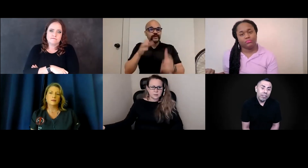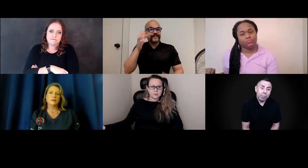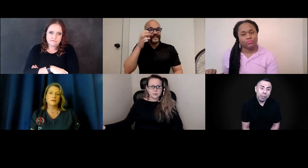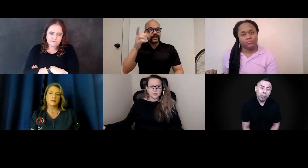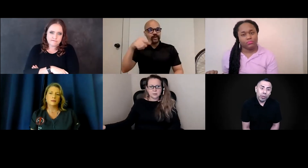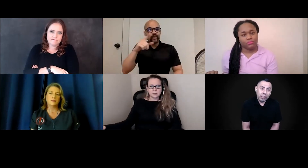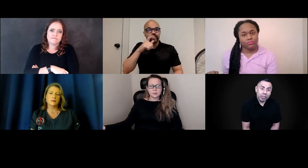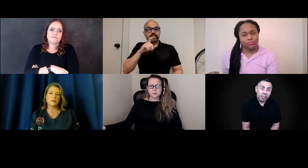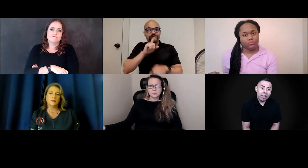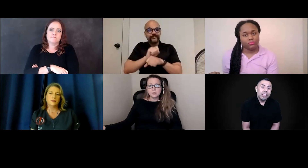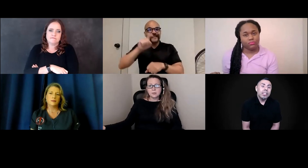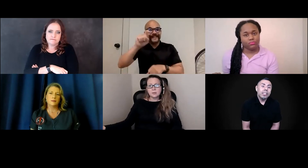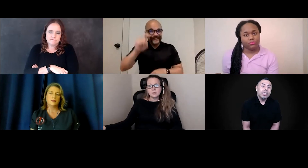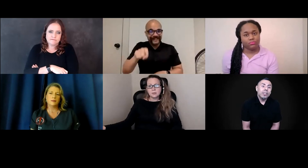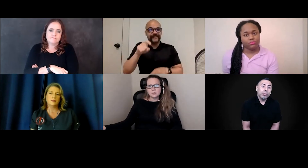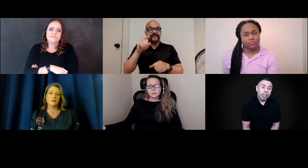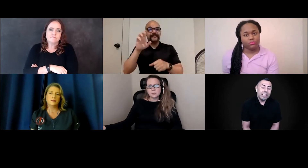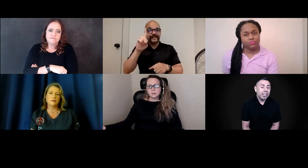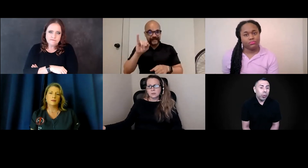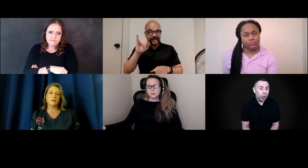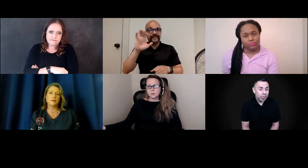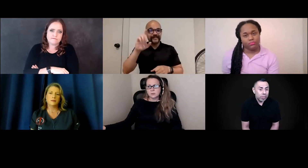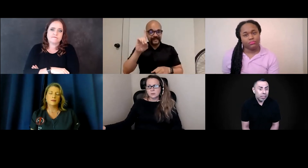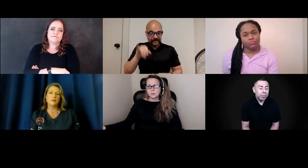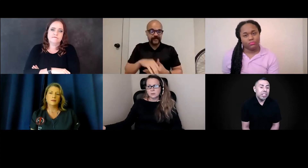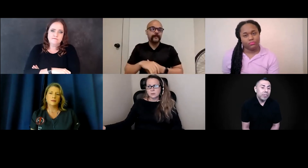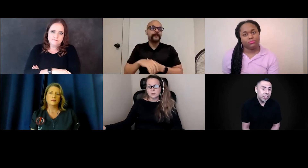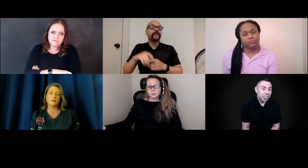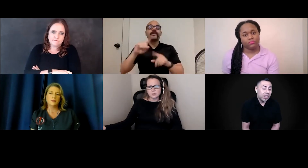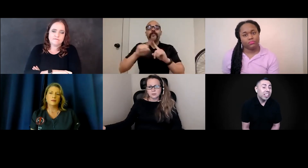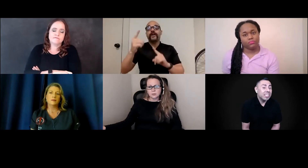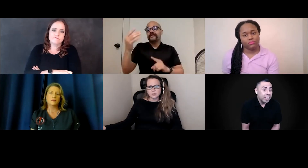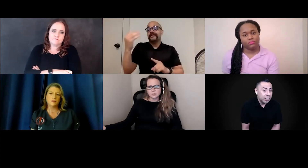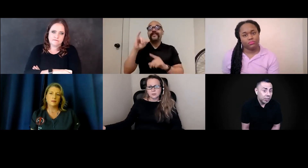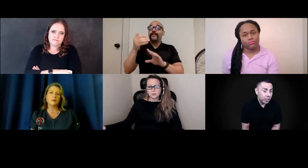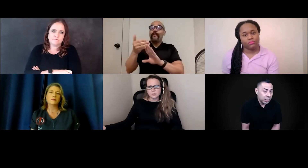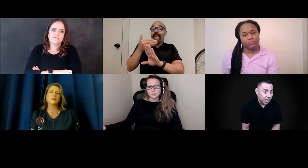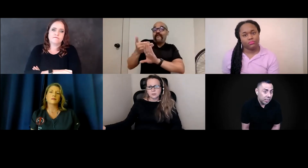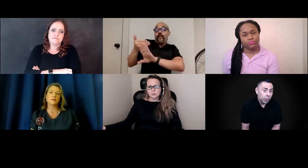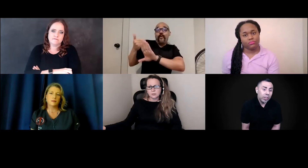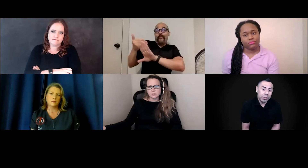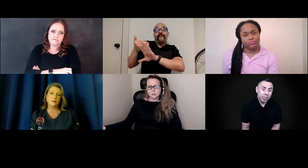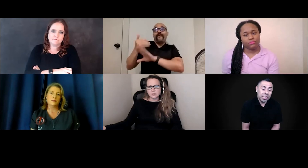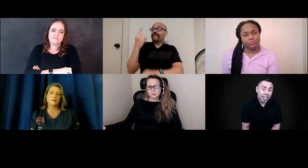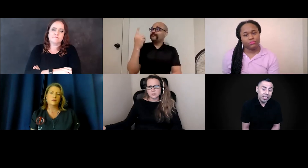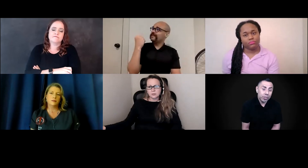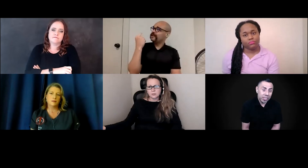and I believe that people will realize that the course puts an emphasis on listening to students needs when it comes to DIs or CDIs.